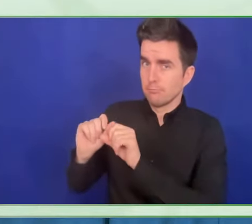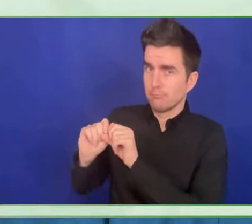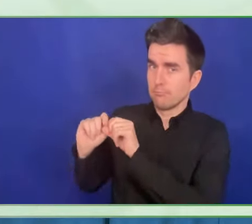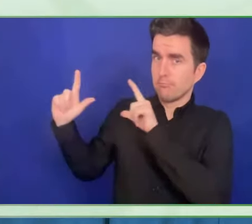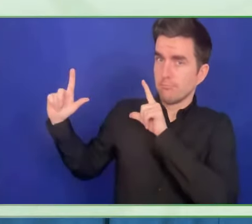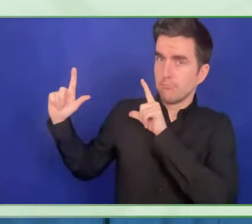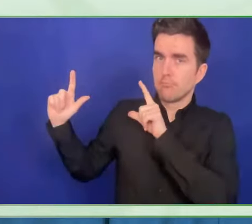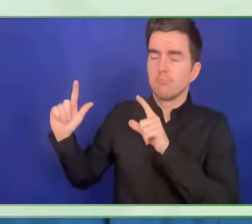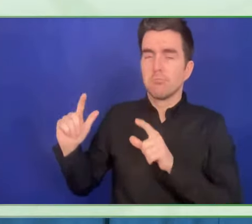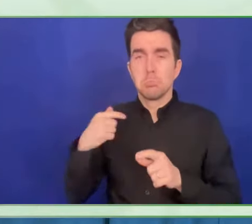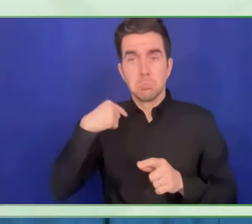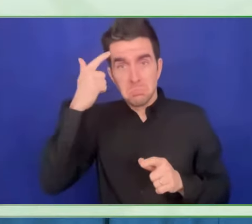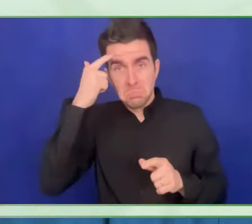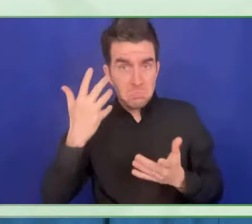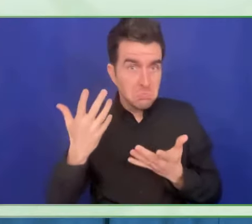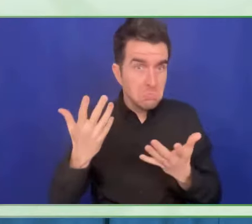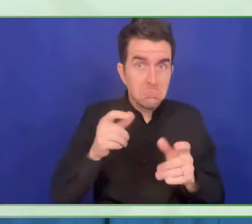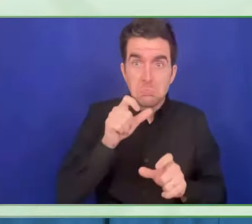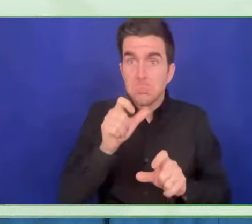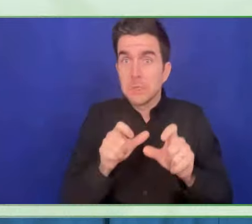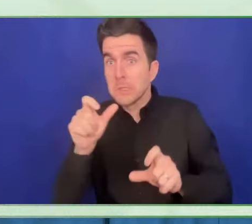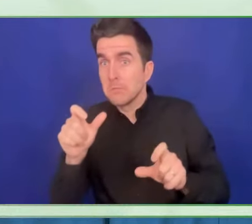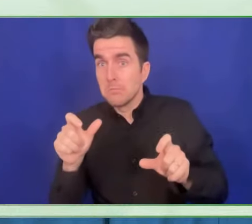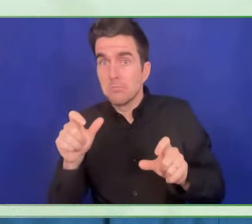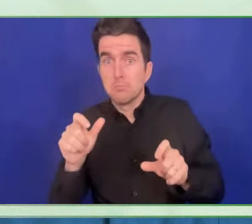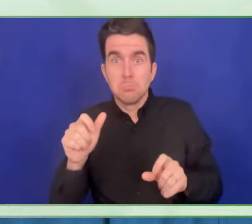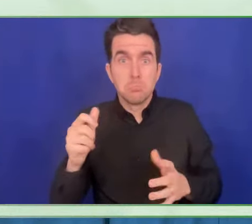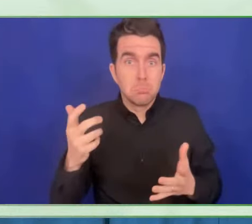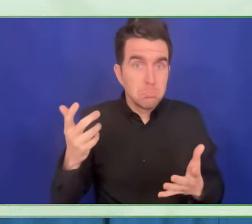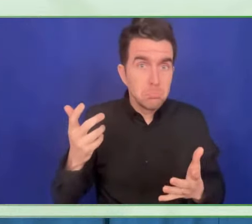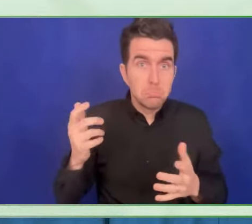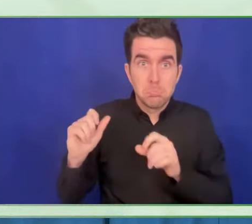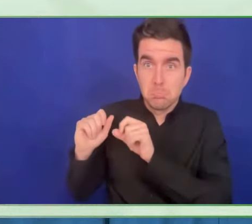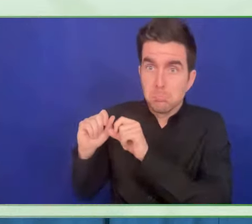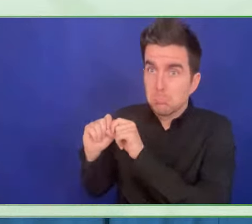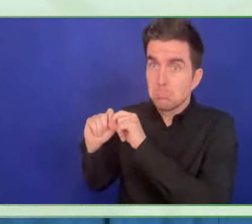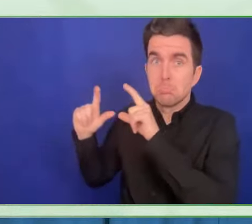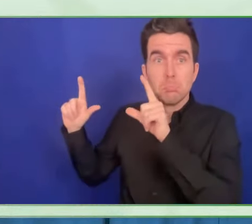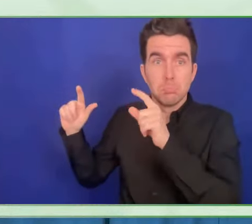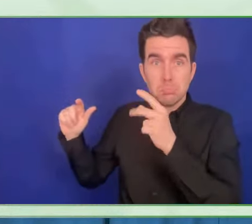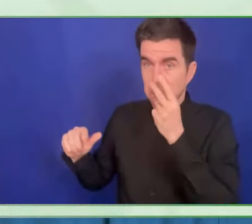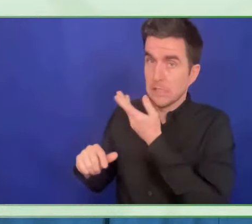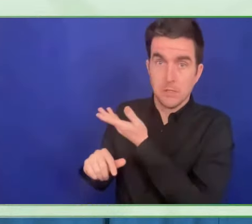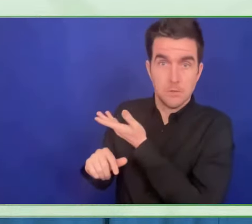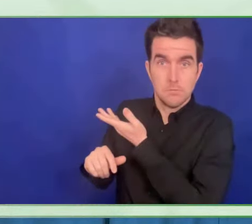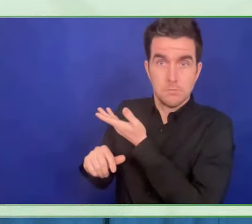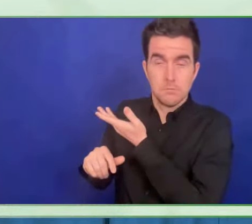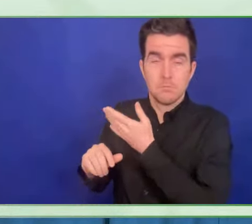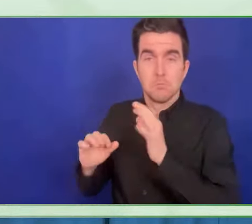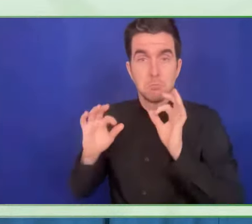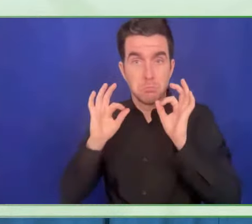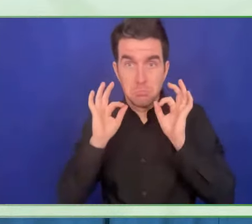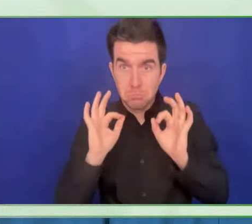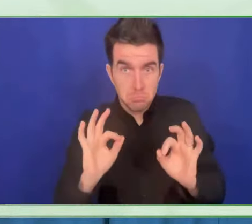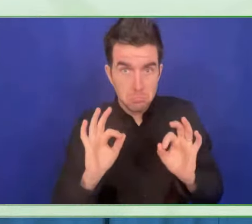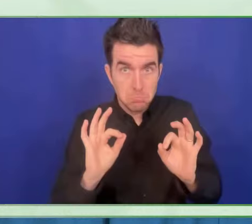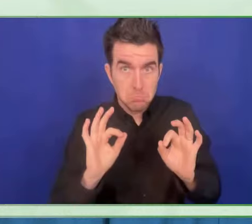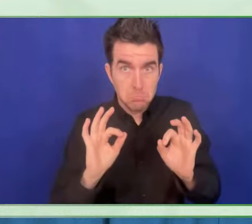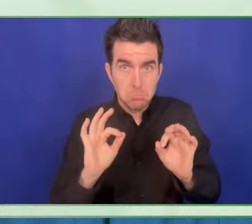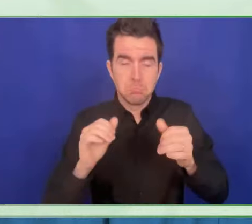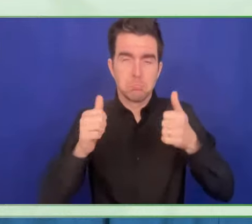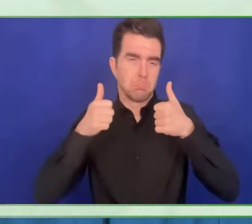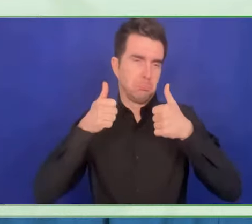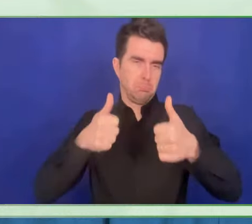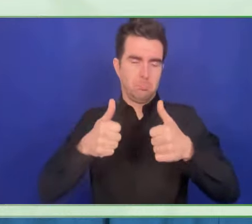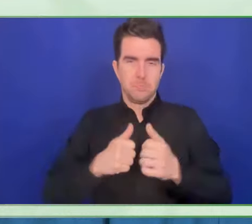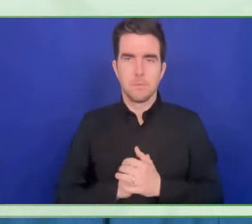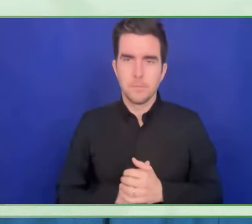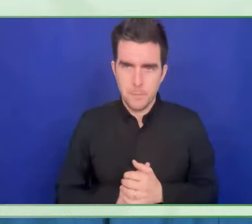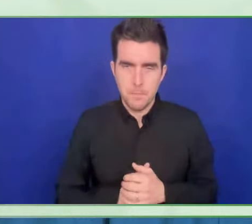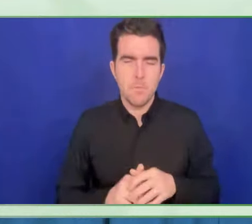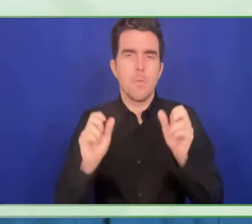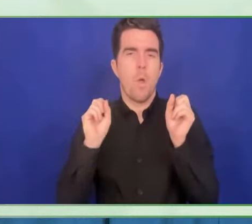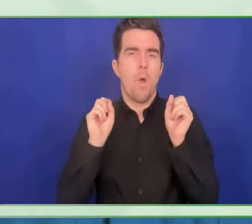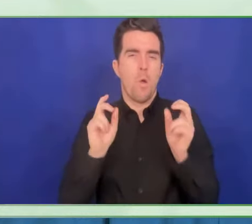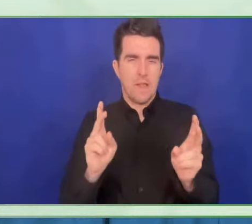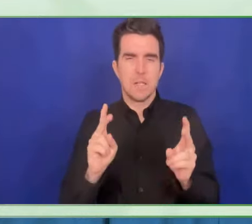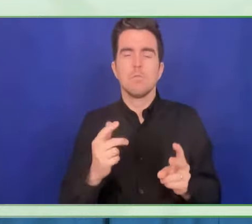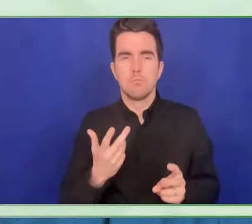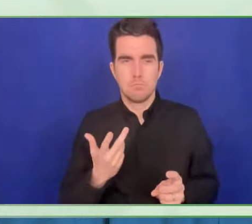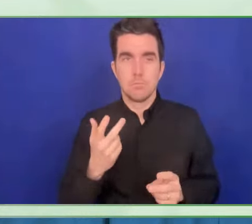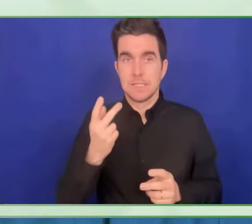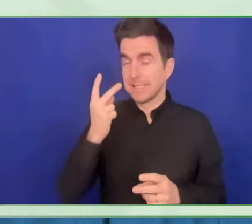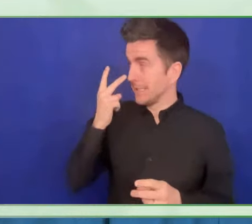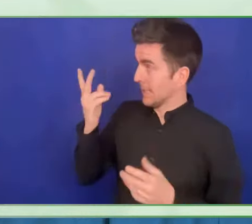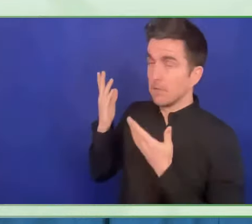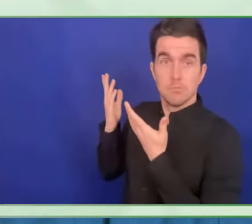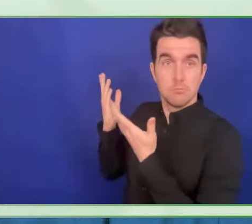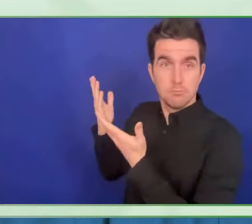adopted by the European Commission in March 2021.